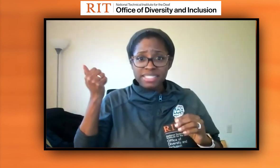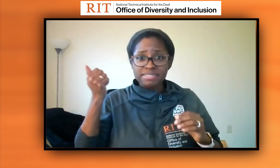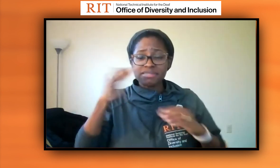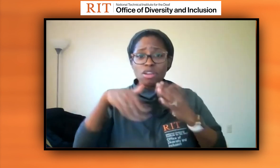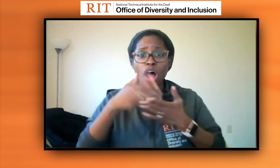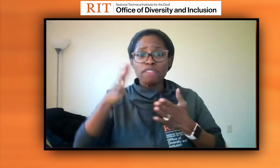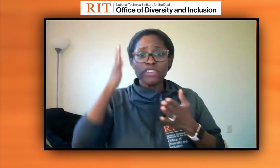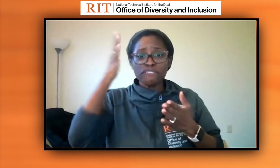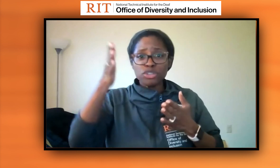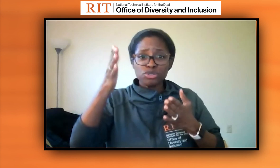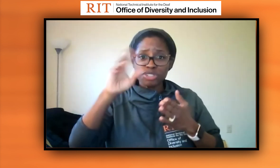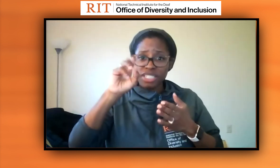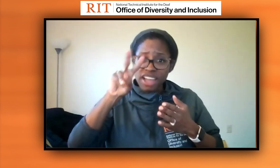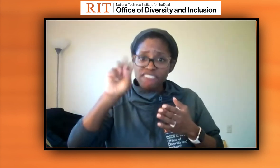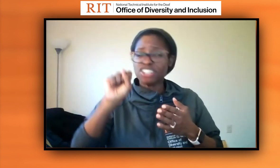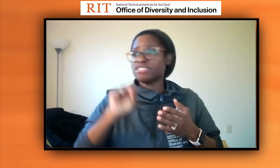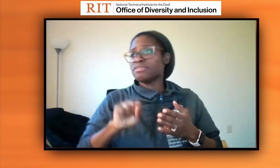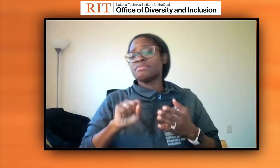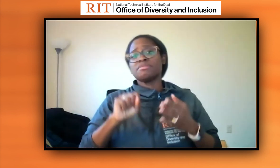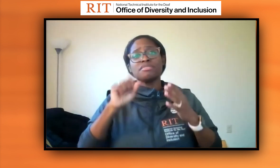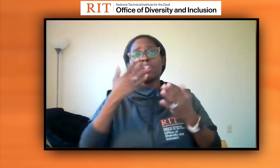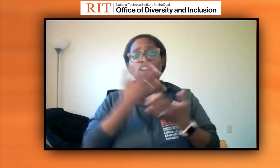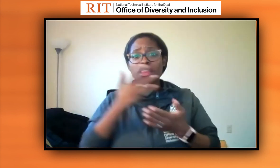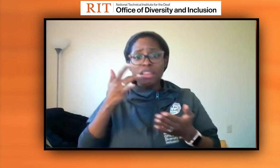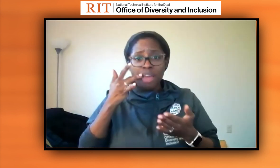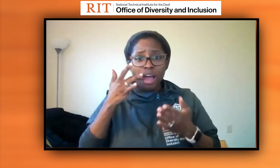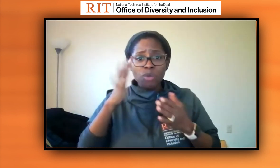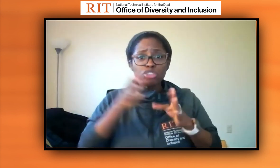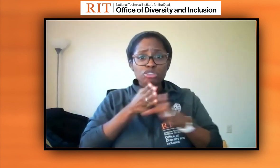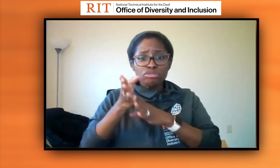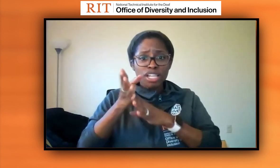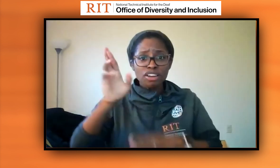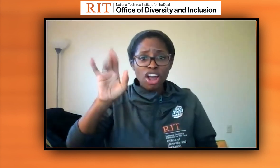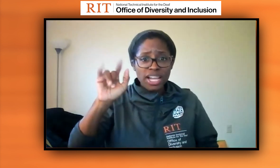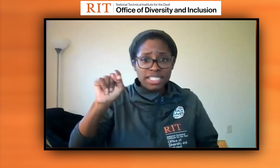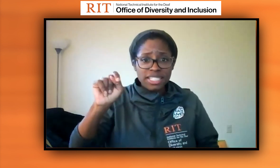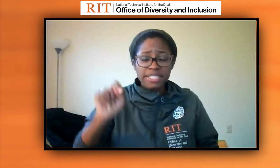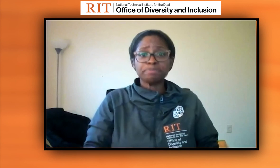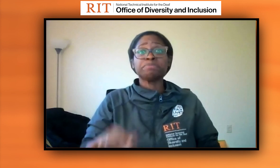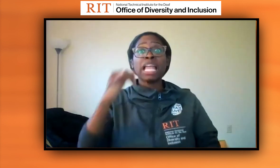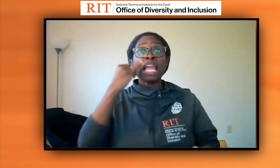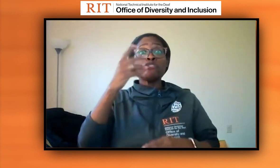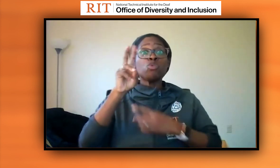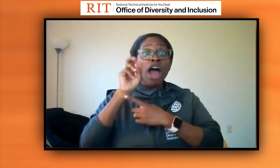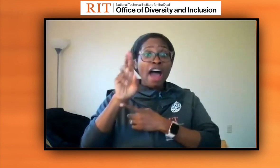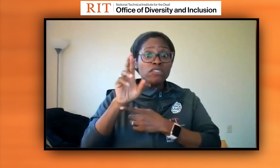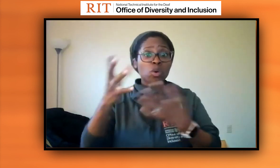I wish all of you the best in your future endeavors. I wish you the best of luck with your career goals here at RIT and your academic goals.